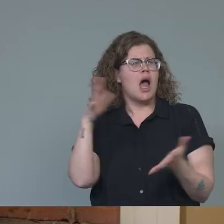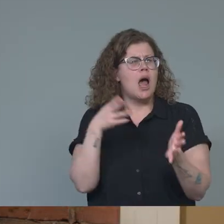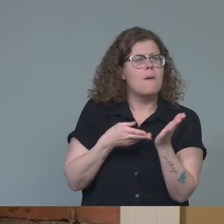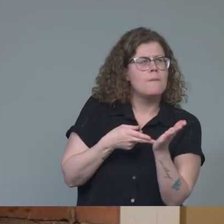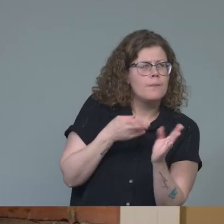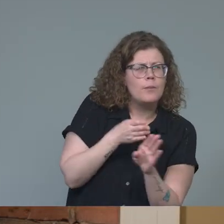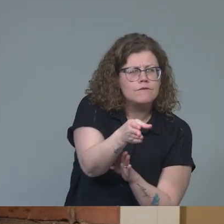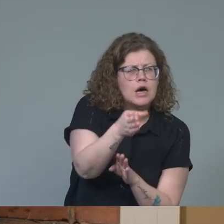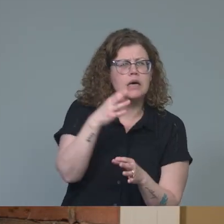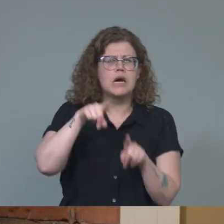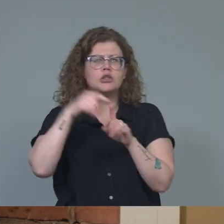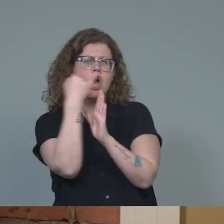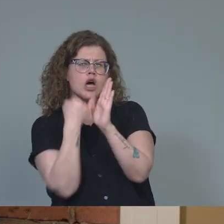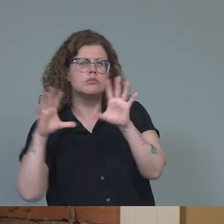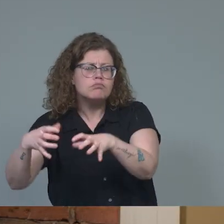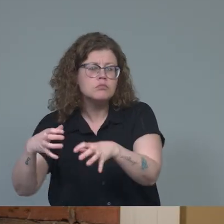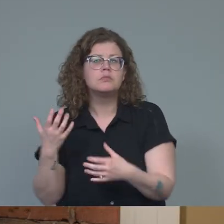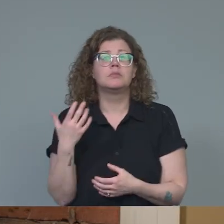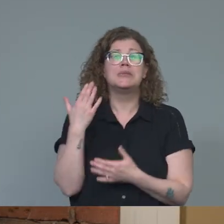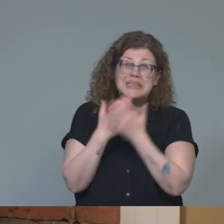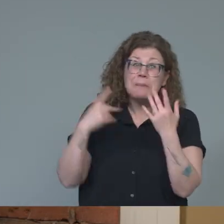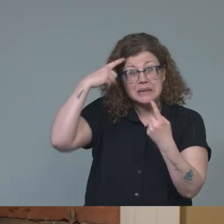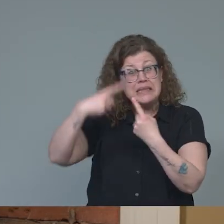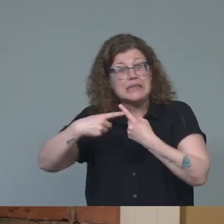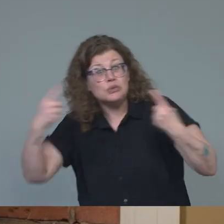popular way of engaging people. It's one of the things that we talk about often